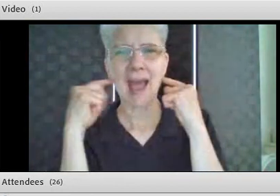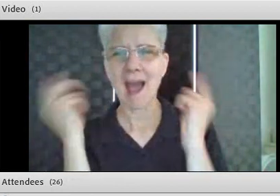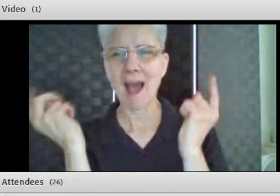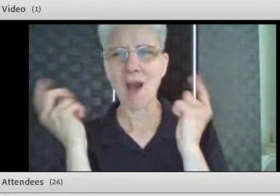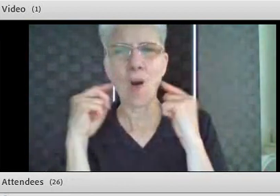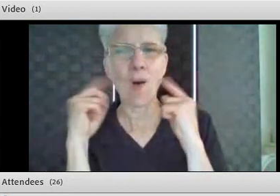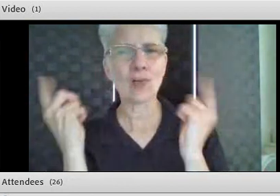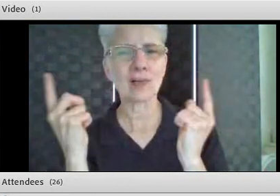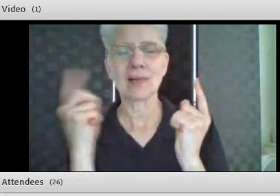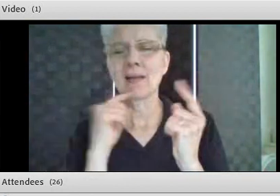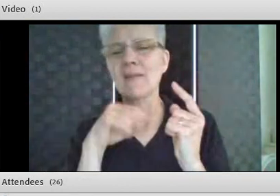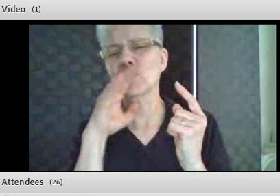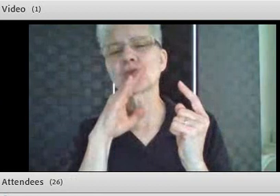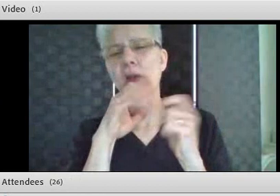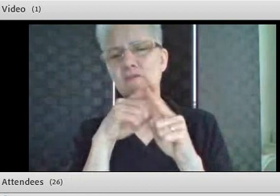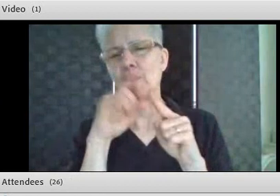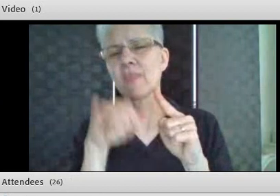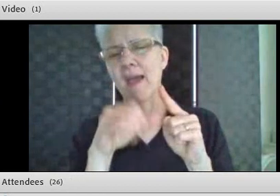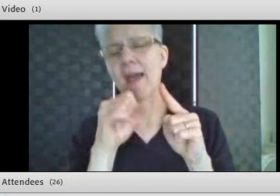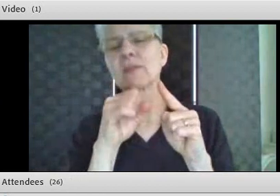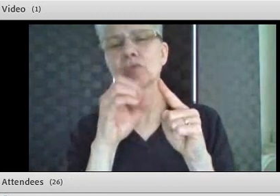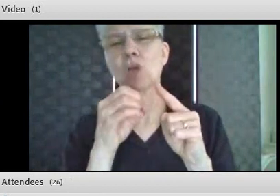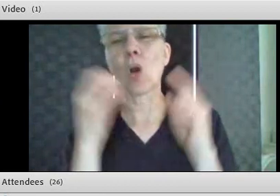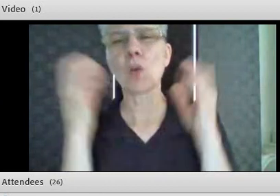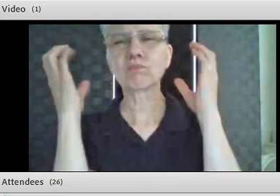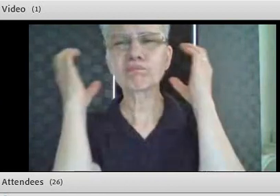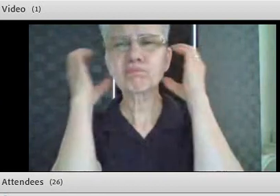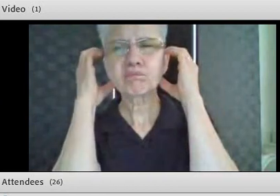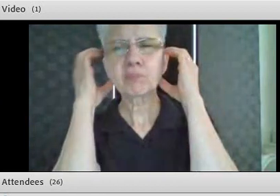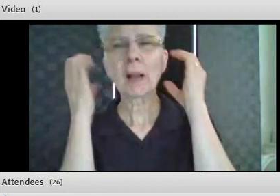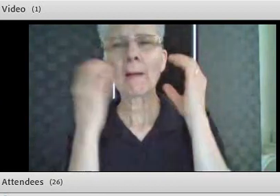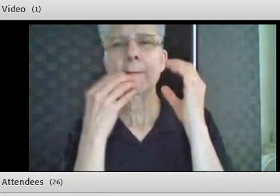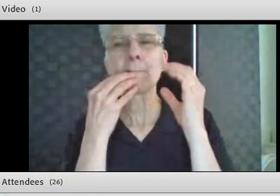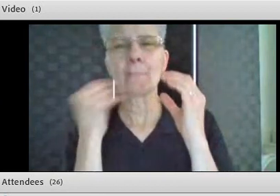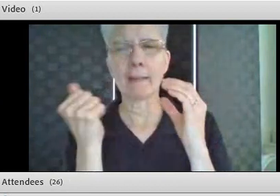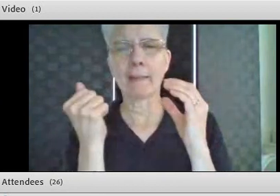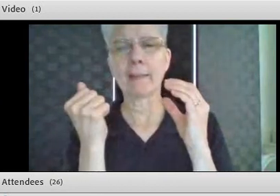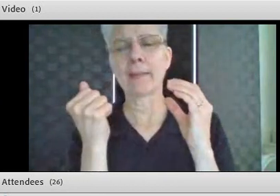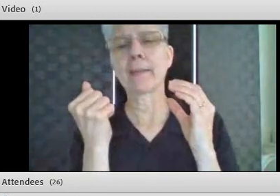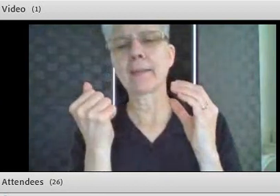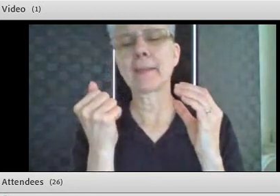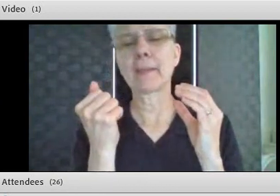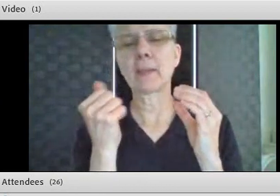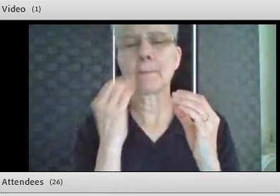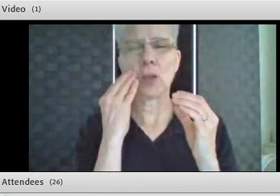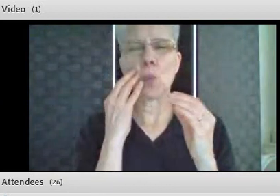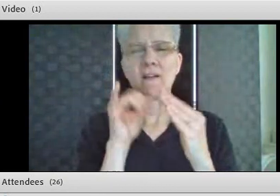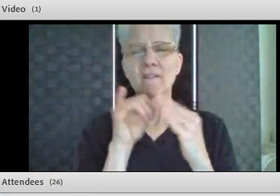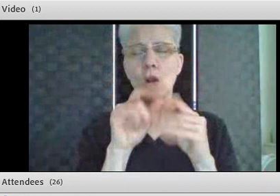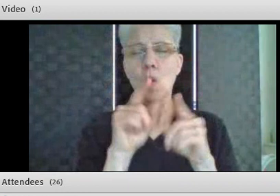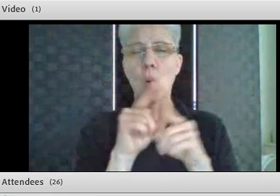they have a tough time. Their ears are too small, so they have a tough time getting the earbud in properly, and it just keeps falling out,